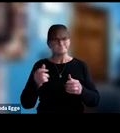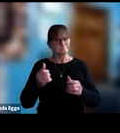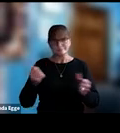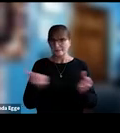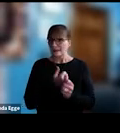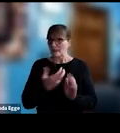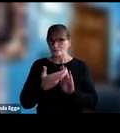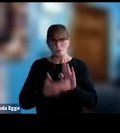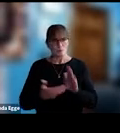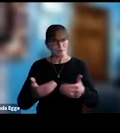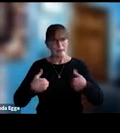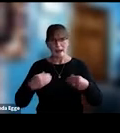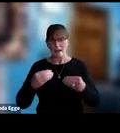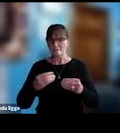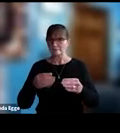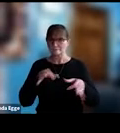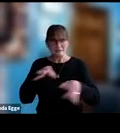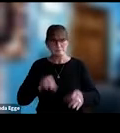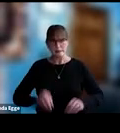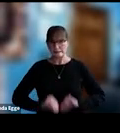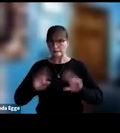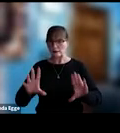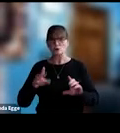So use it as a guide for your work.